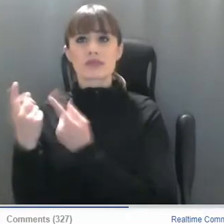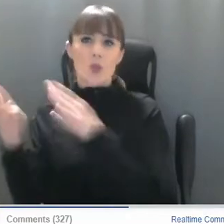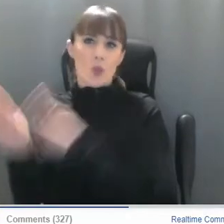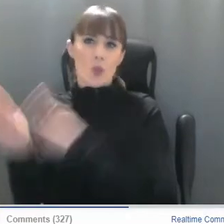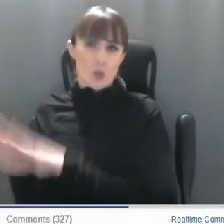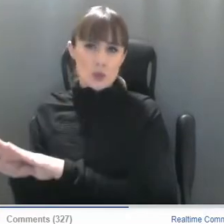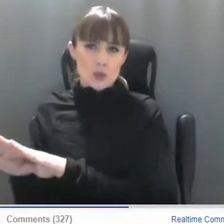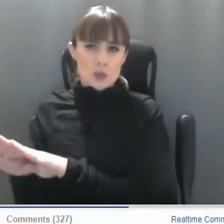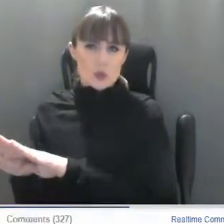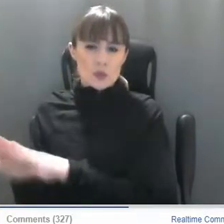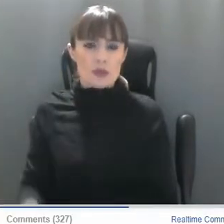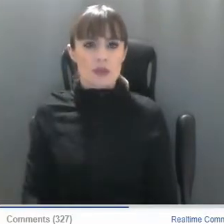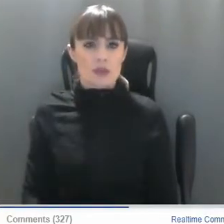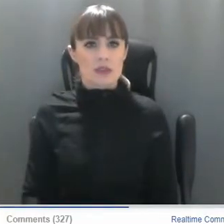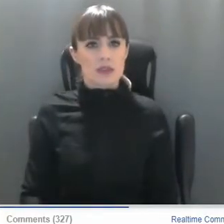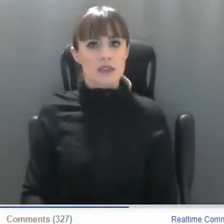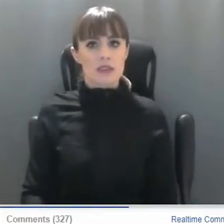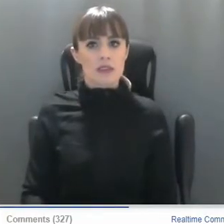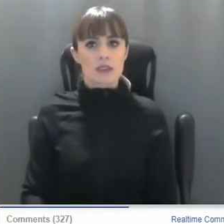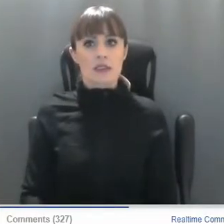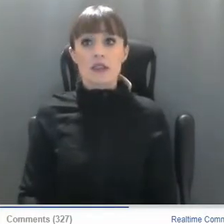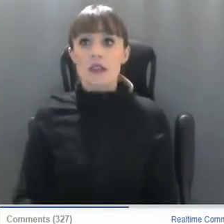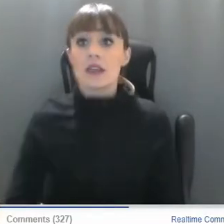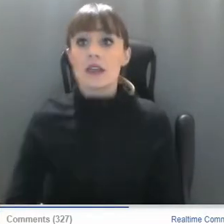get timed tickets?" There's a special link for zoo members at our